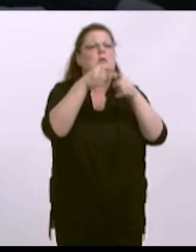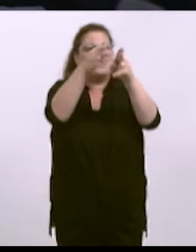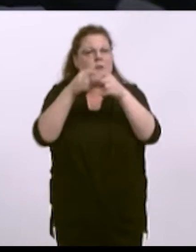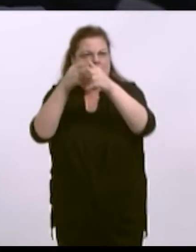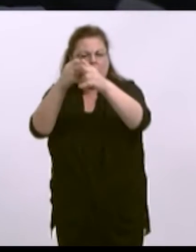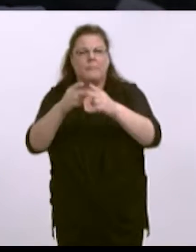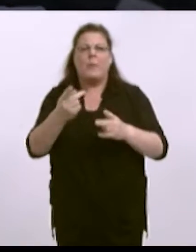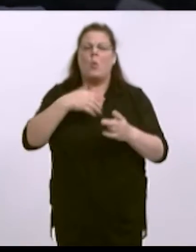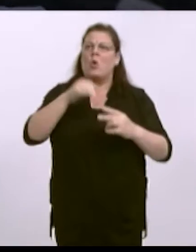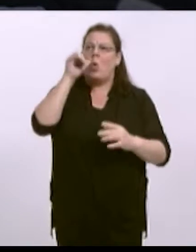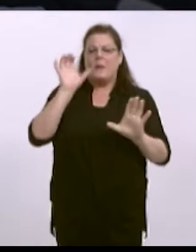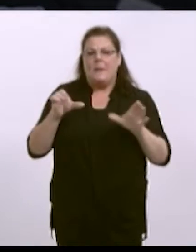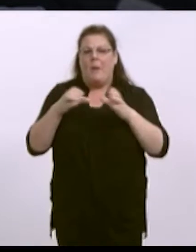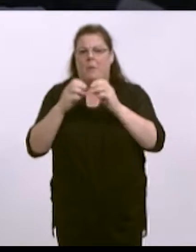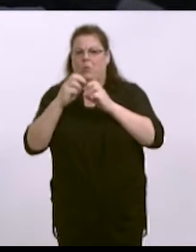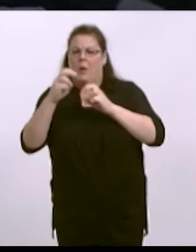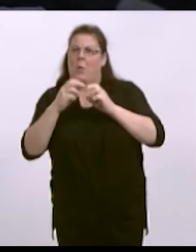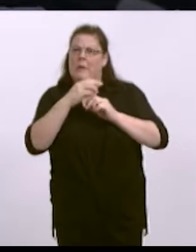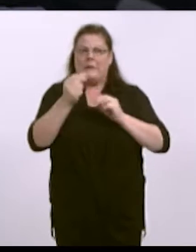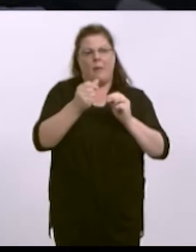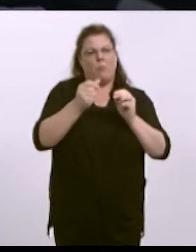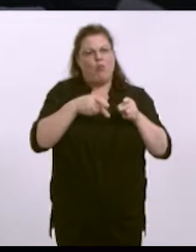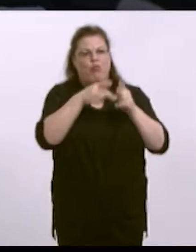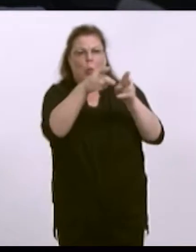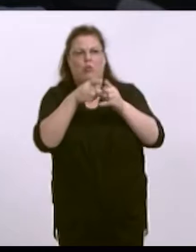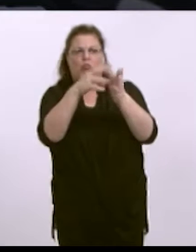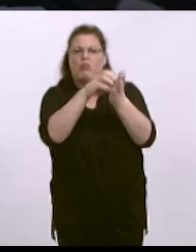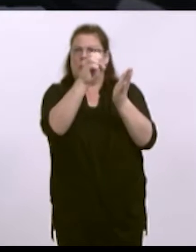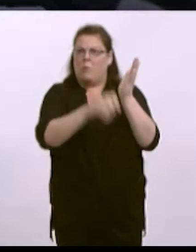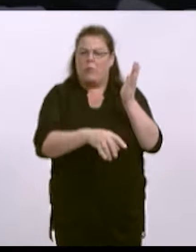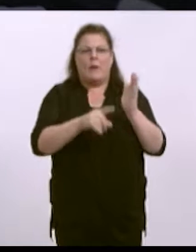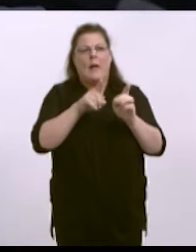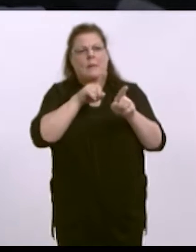to remove certain routes from the franchise and in particular those routes that serve